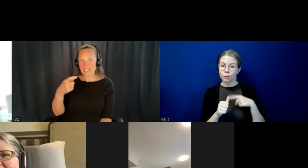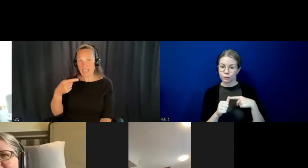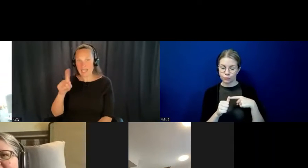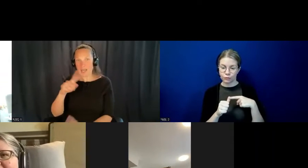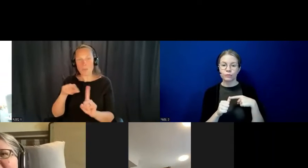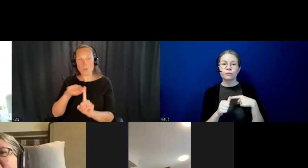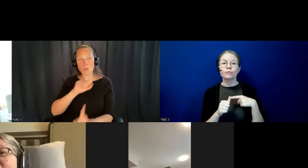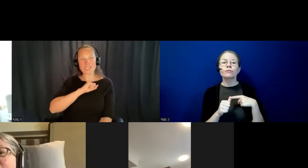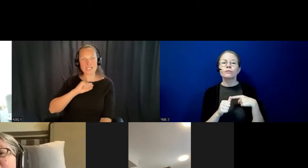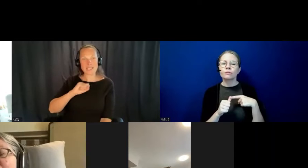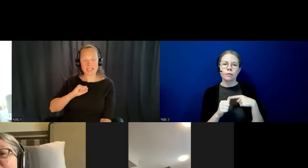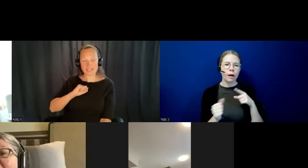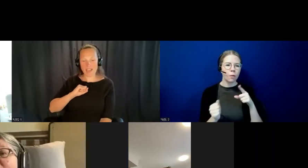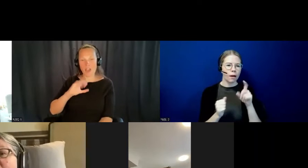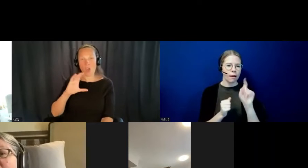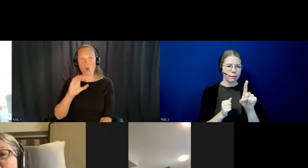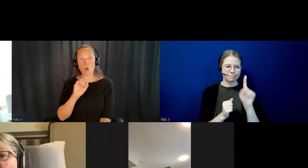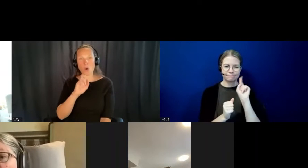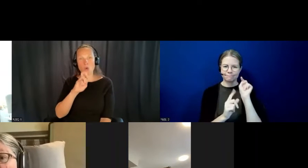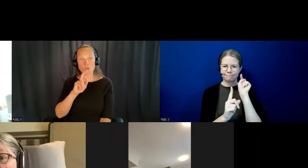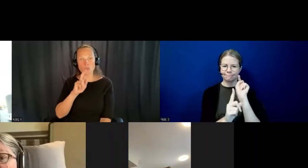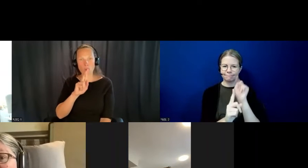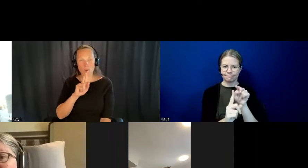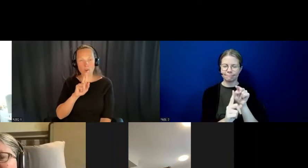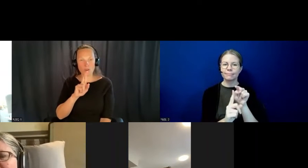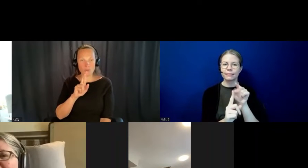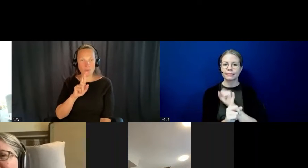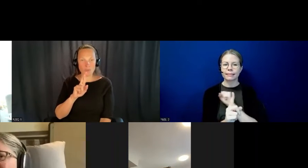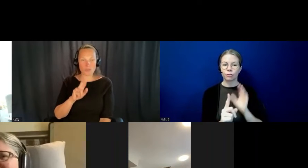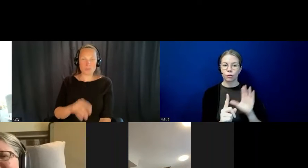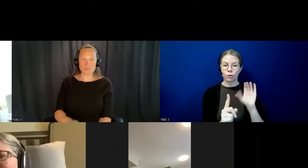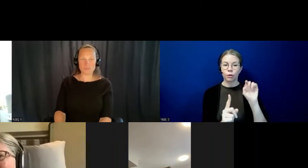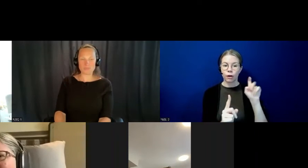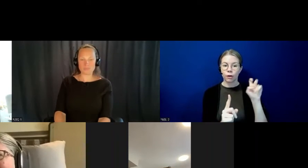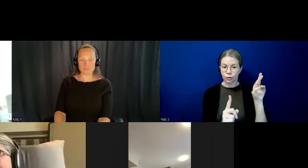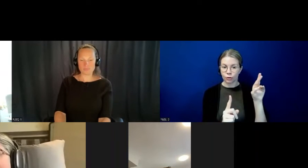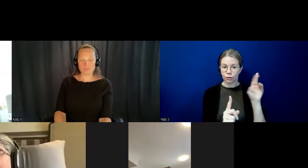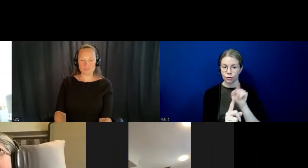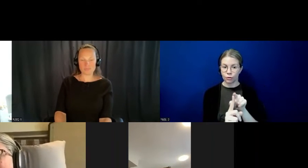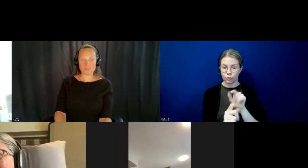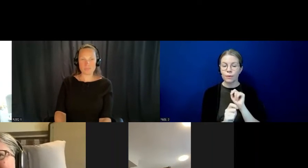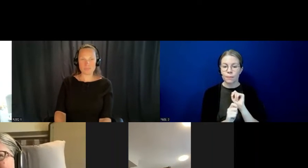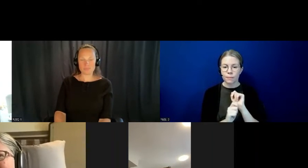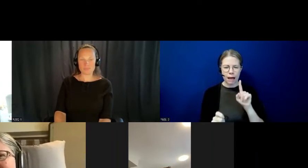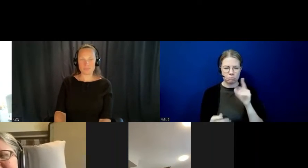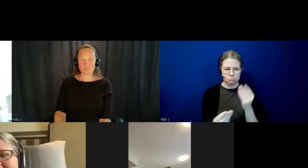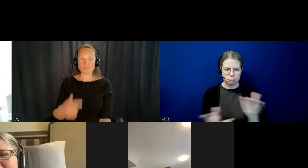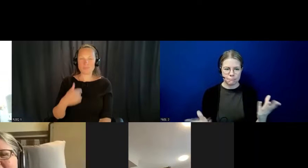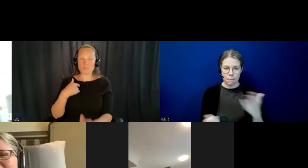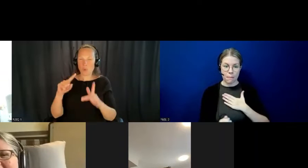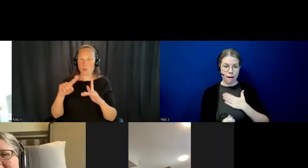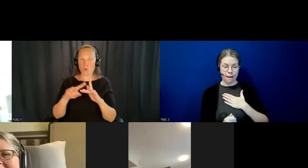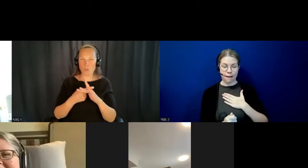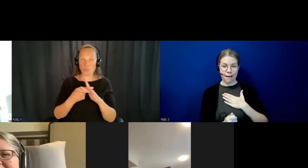SENATOR COTTER. JUST SO EVERYBODY KNOWS, THESE AREN'T MY QUESTIONS, RIGHT? I'M NOT JUST MAKING